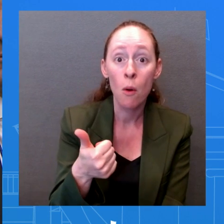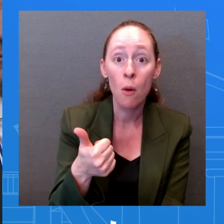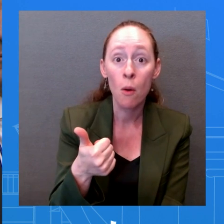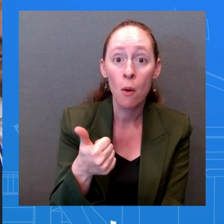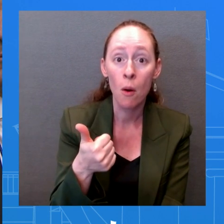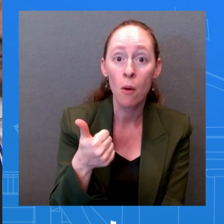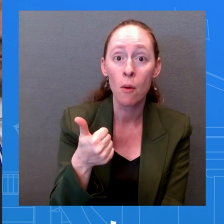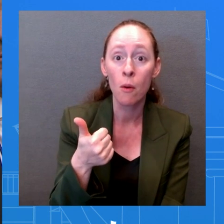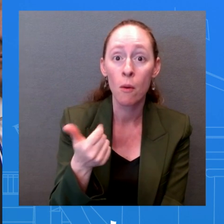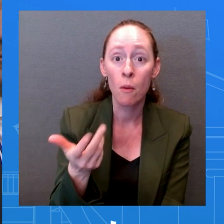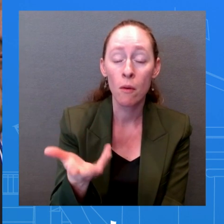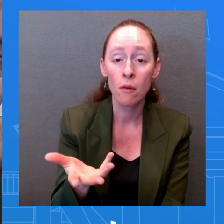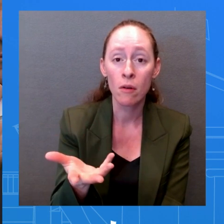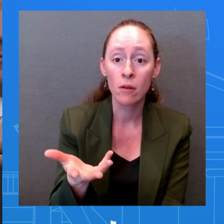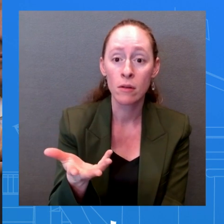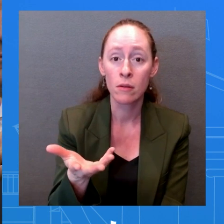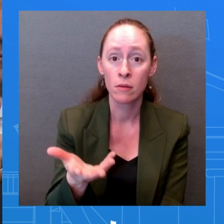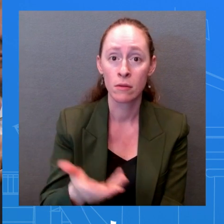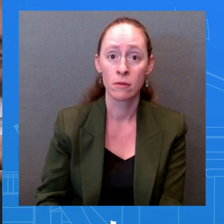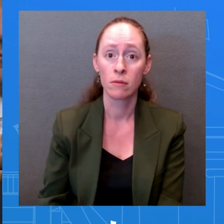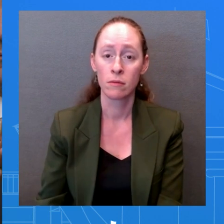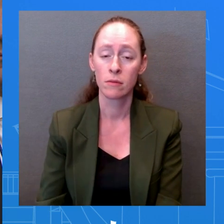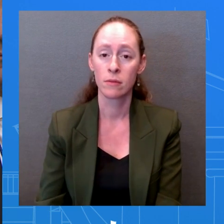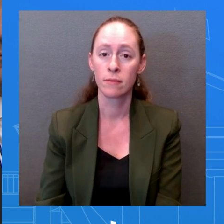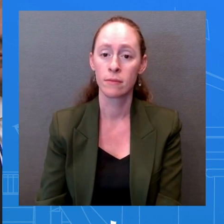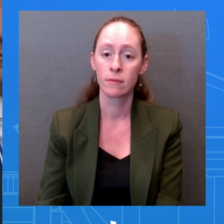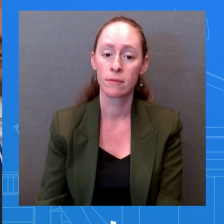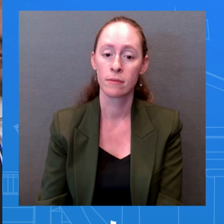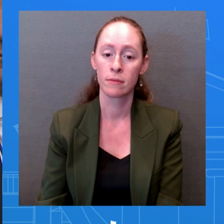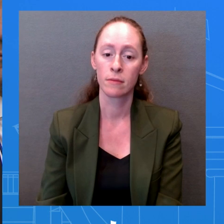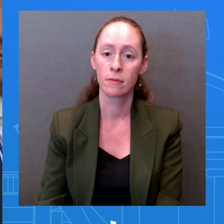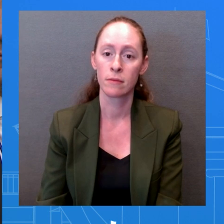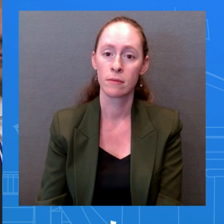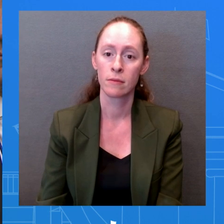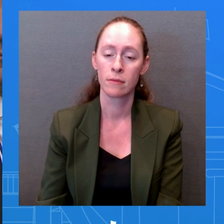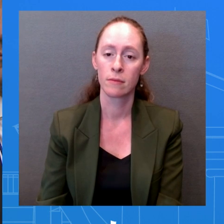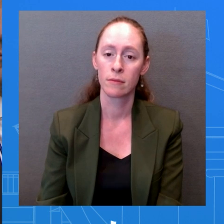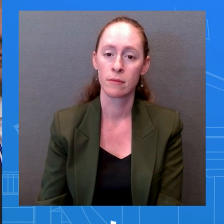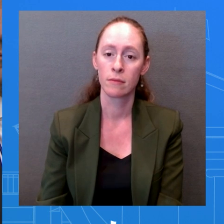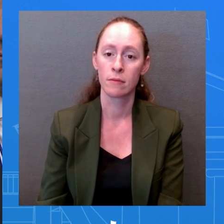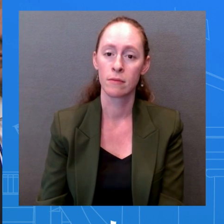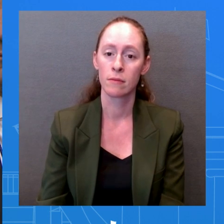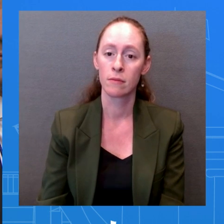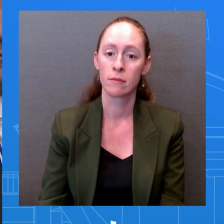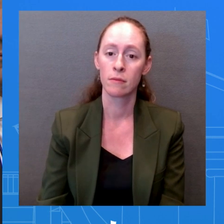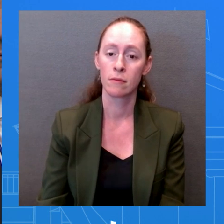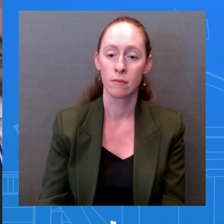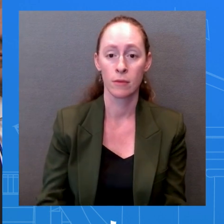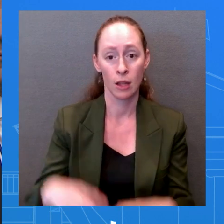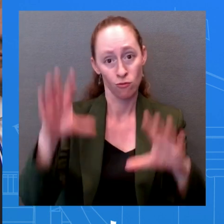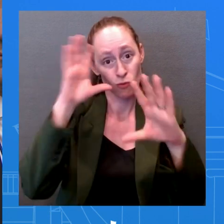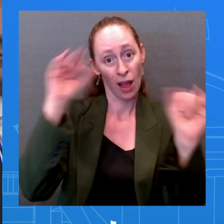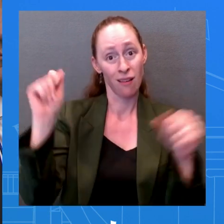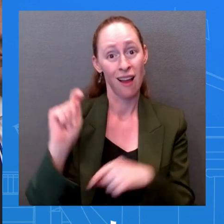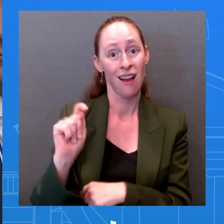when Psaki was here with the President of Kenya. And -- and you understand the frustration of people like me who cover the White House? And --